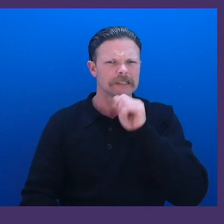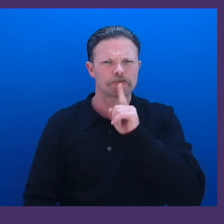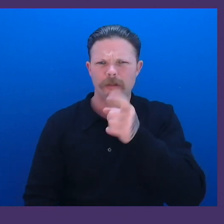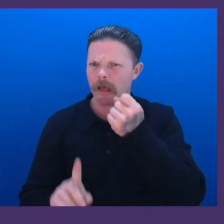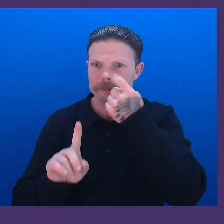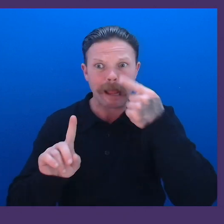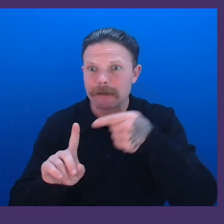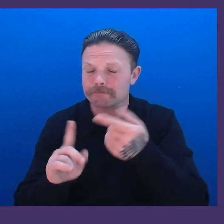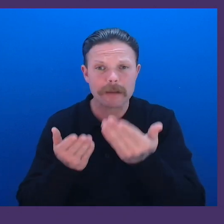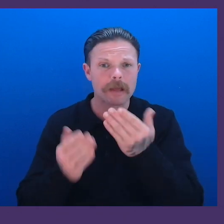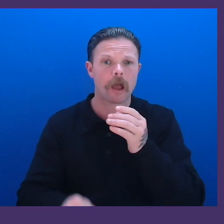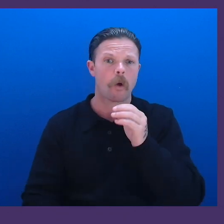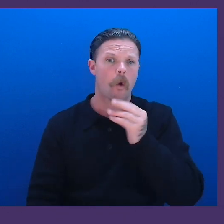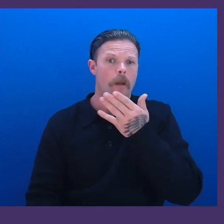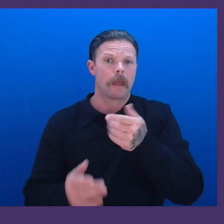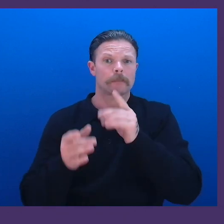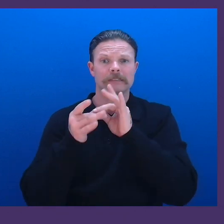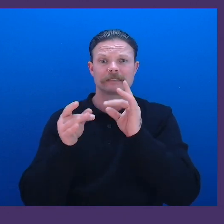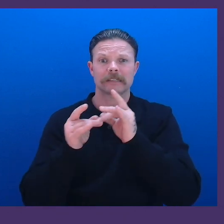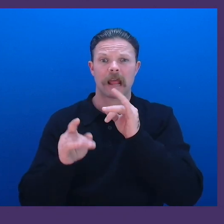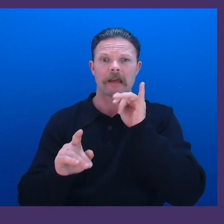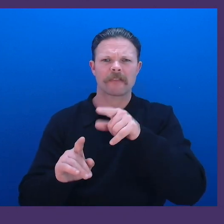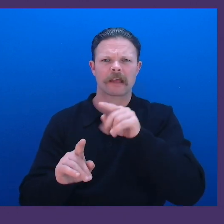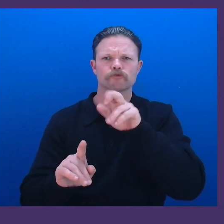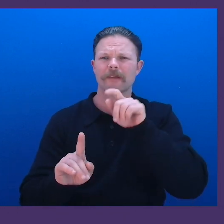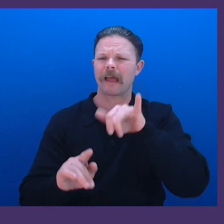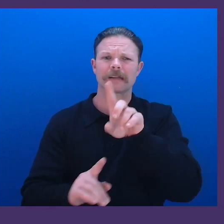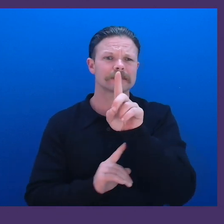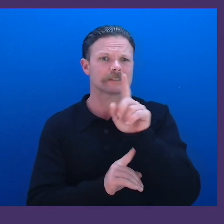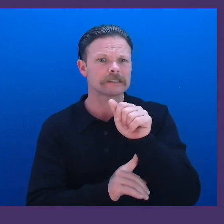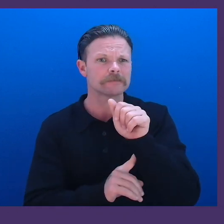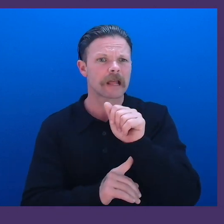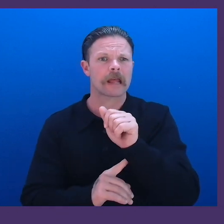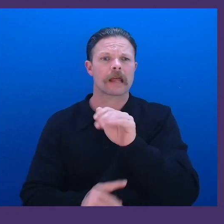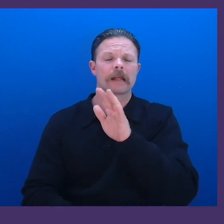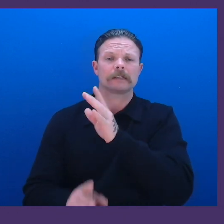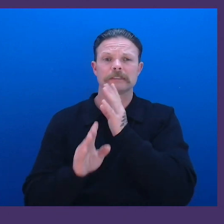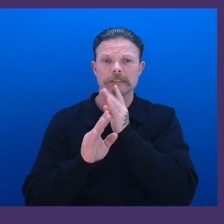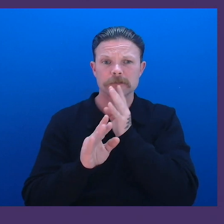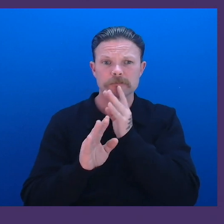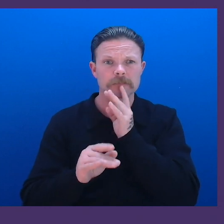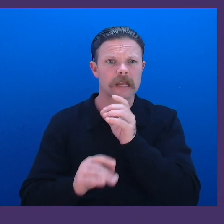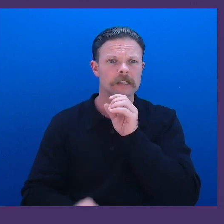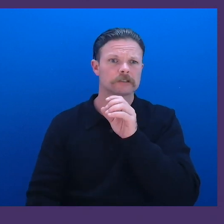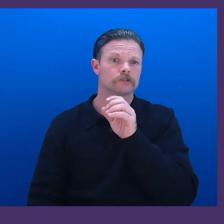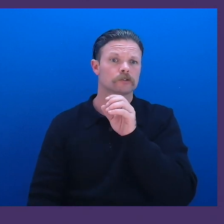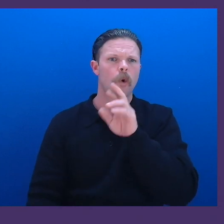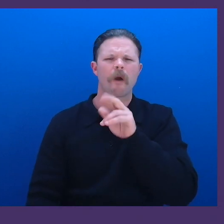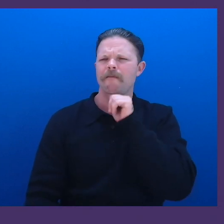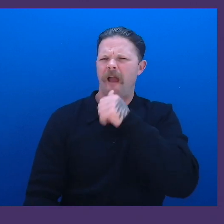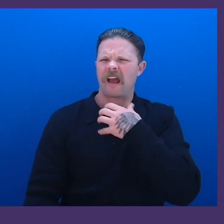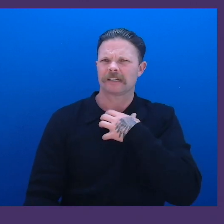which is also an example of an undesirable behavior. There are other examples like, for example,